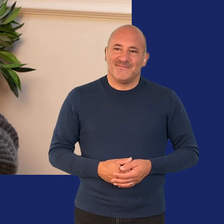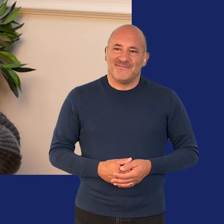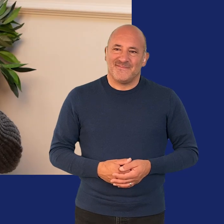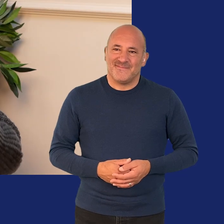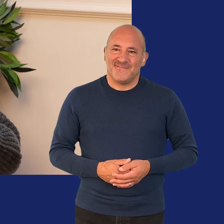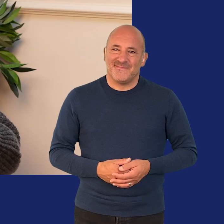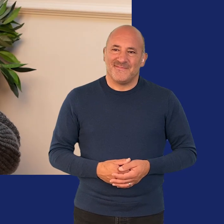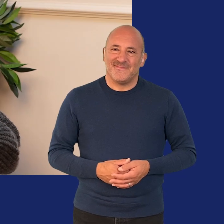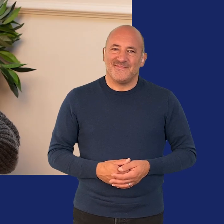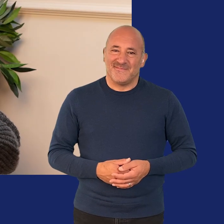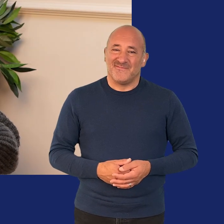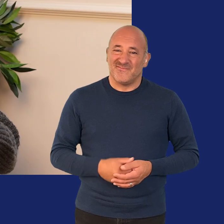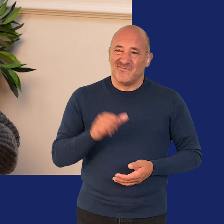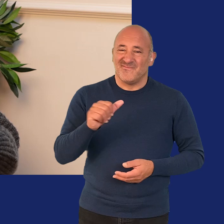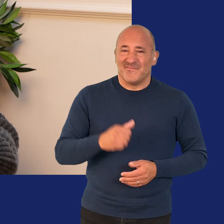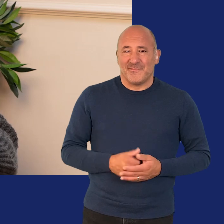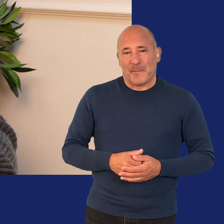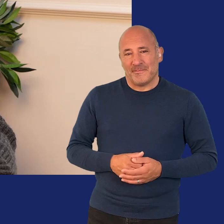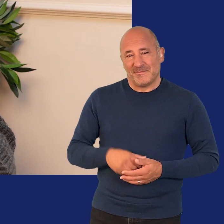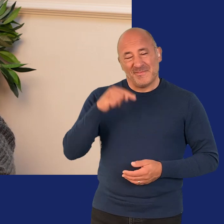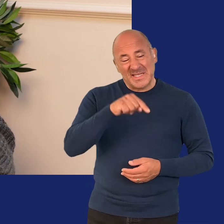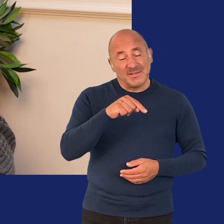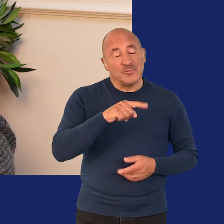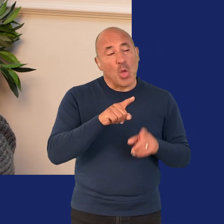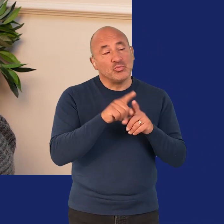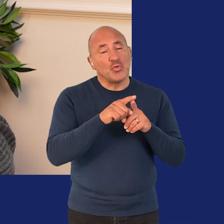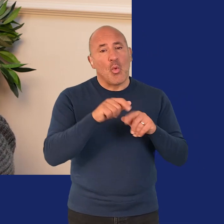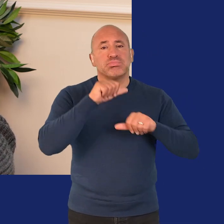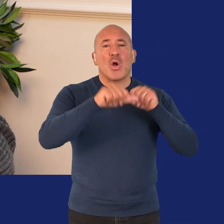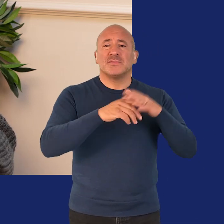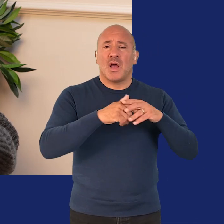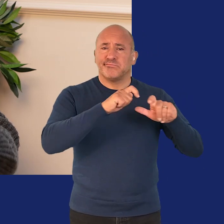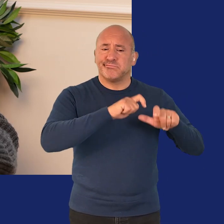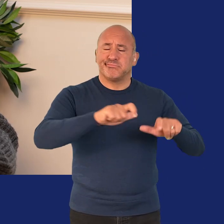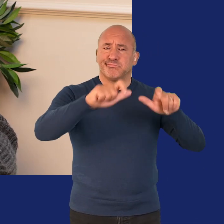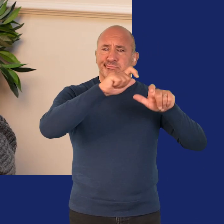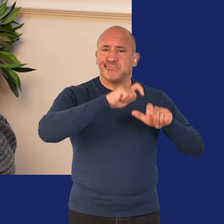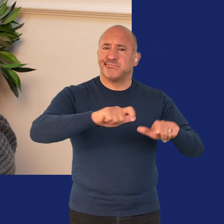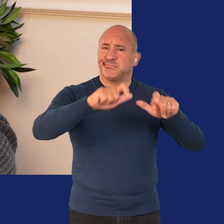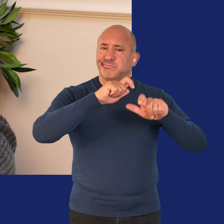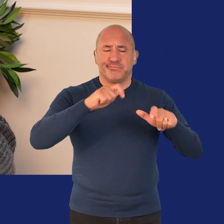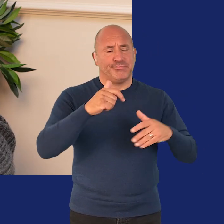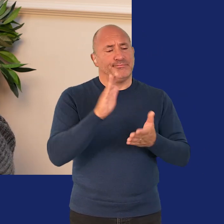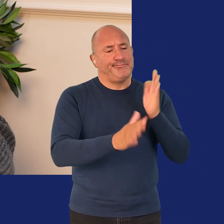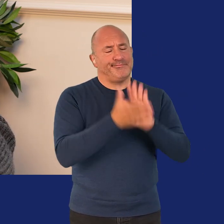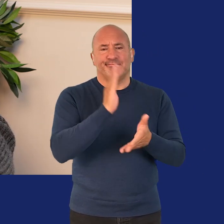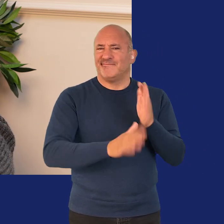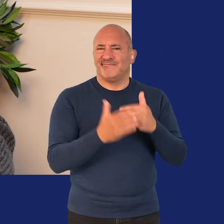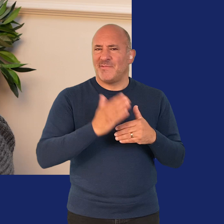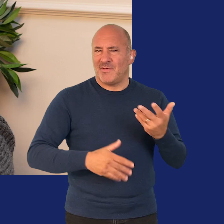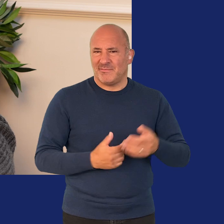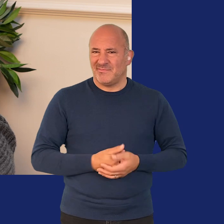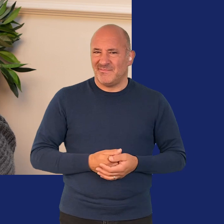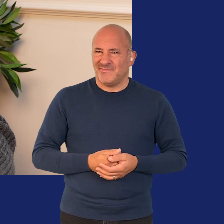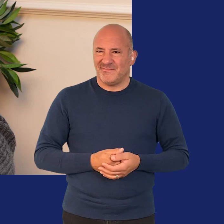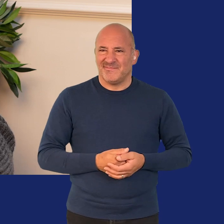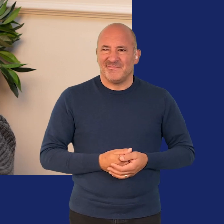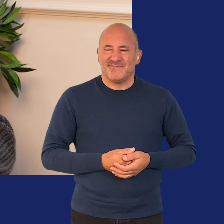Josh: And it's where like it's a continuous pro, pro process as well.